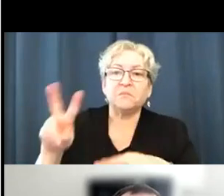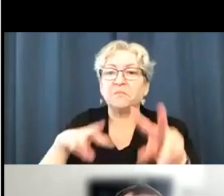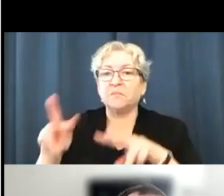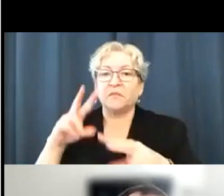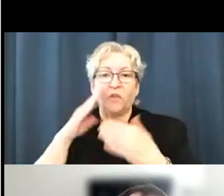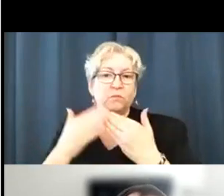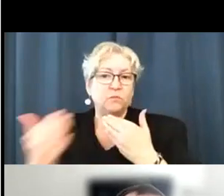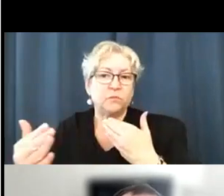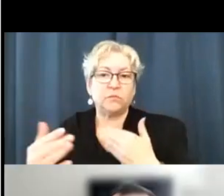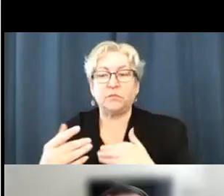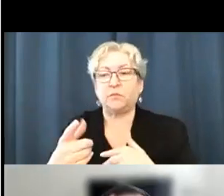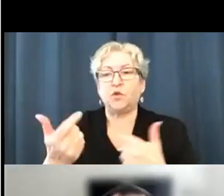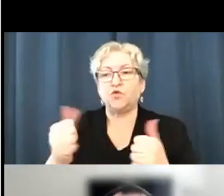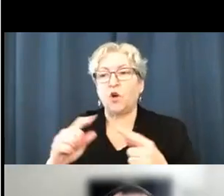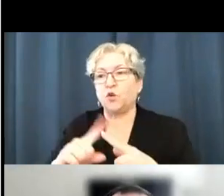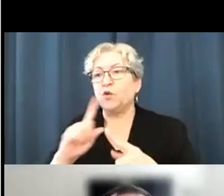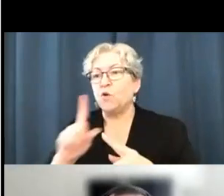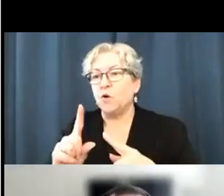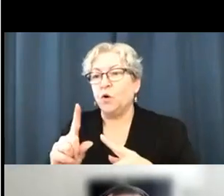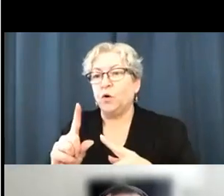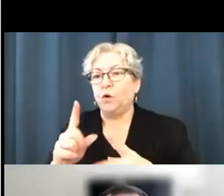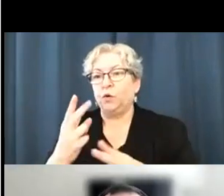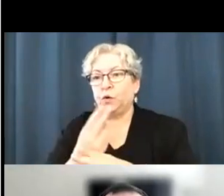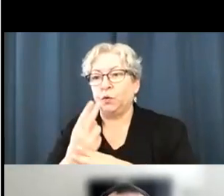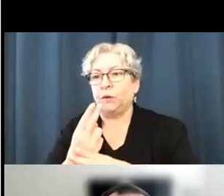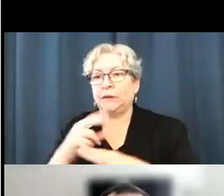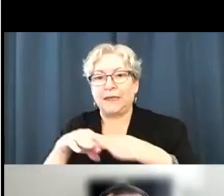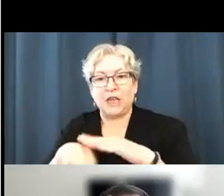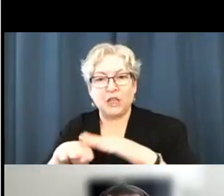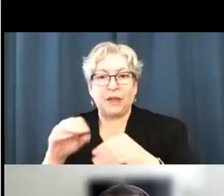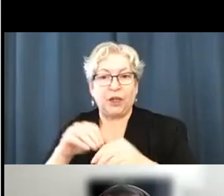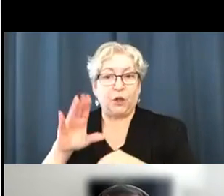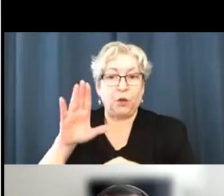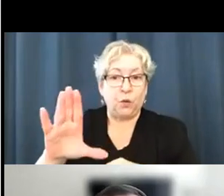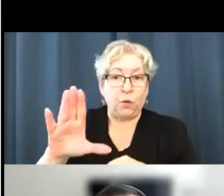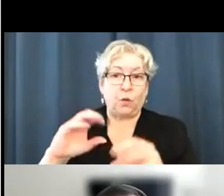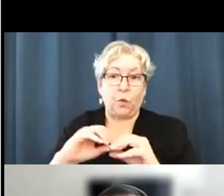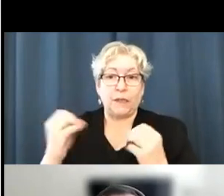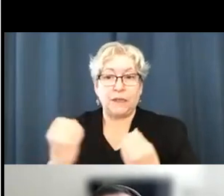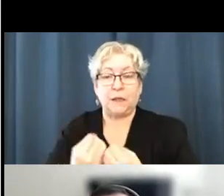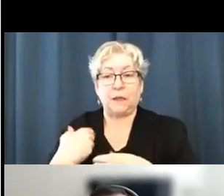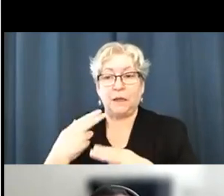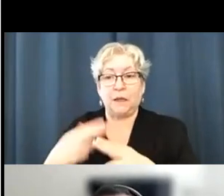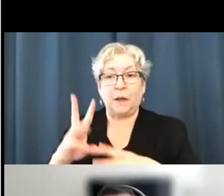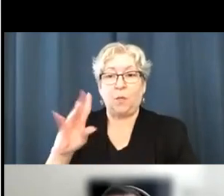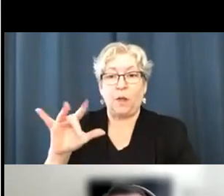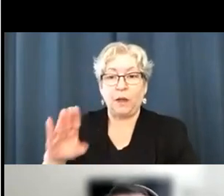as you try to drive accessibility within your organization. So, my name is William. I've got Syed with me as well,